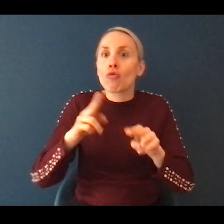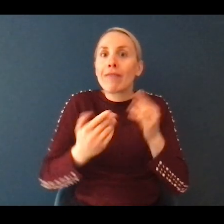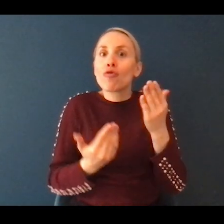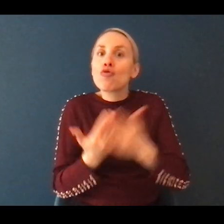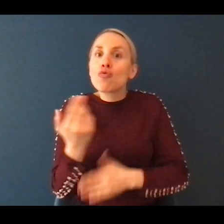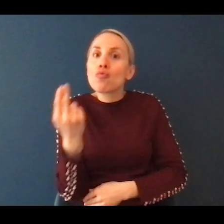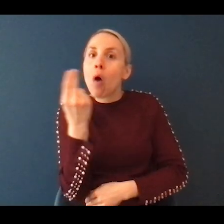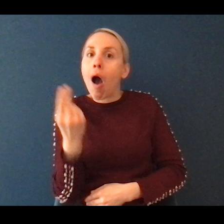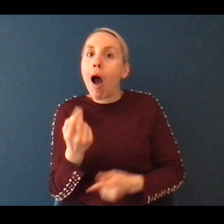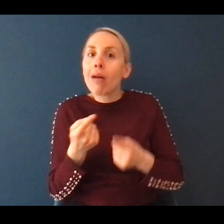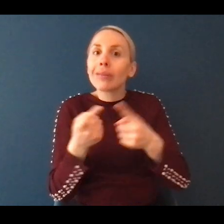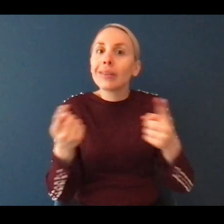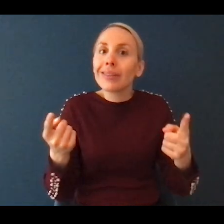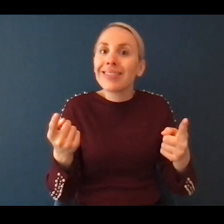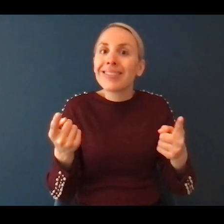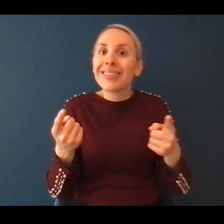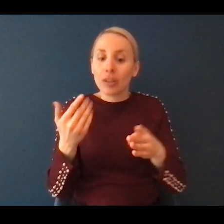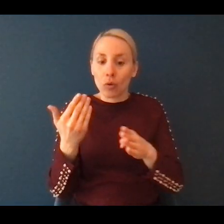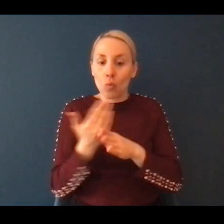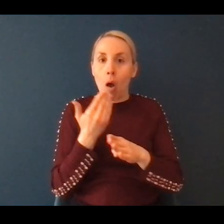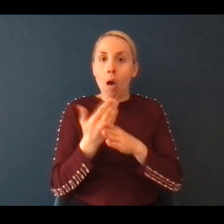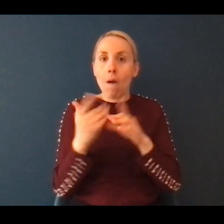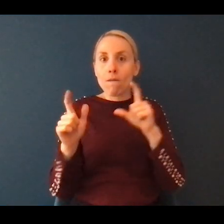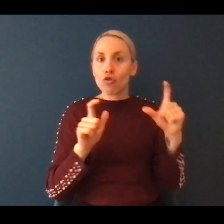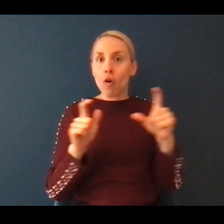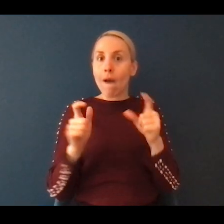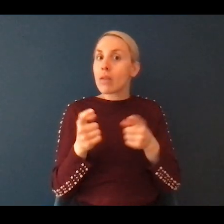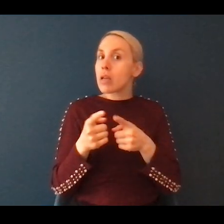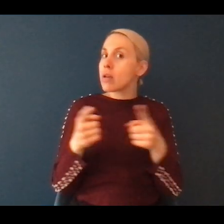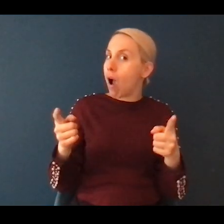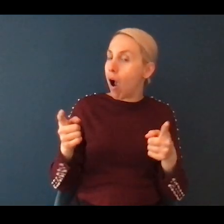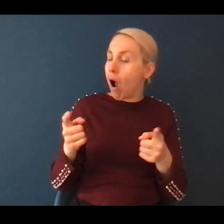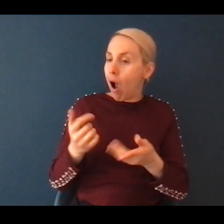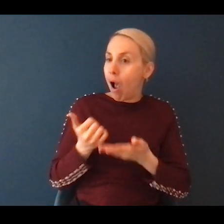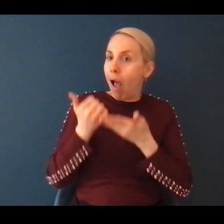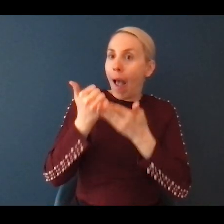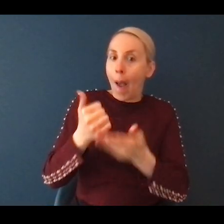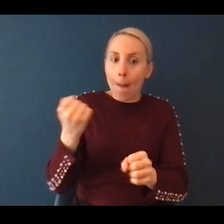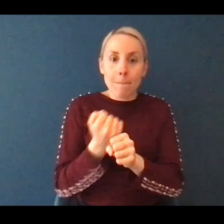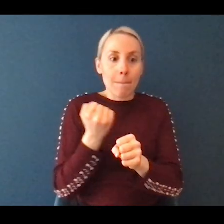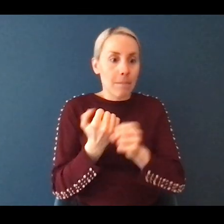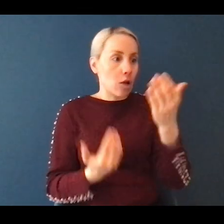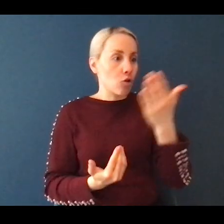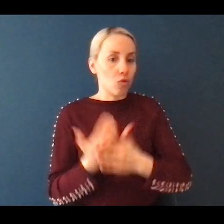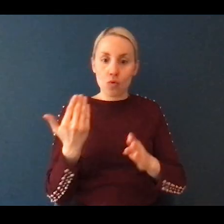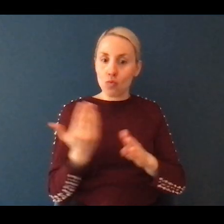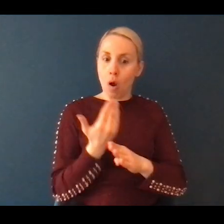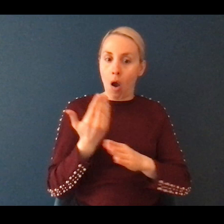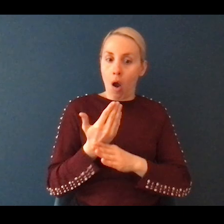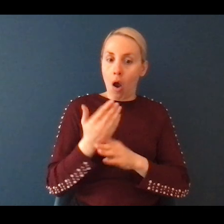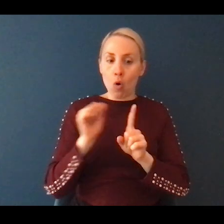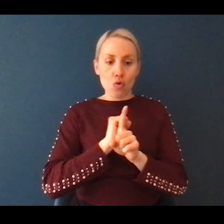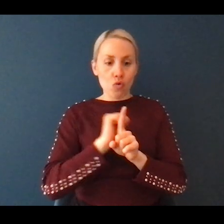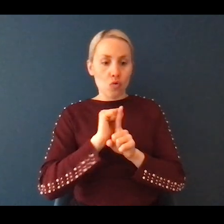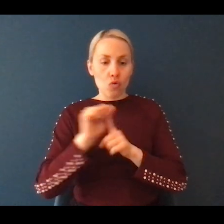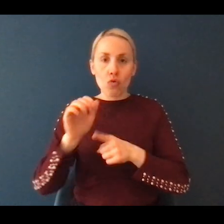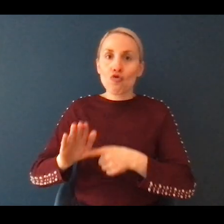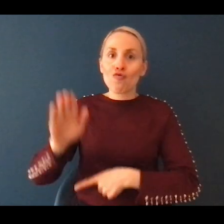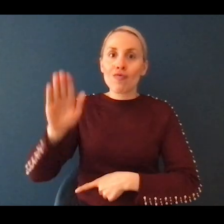photography to make new work and significantly develop their practice they seek to encourage